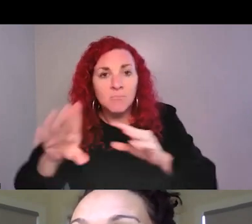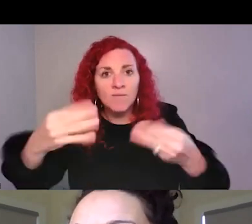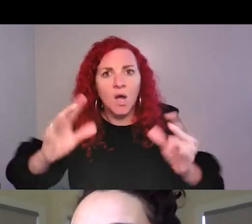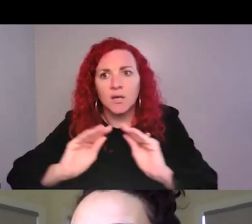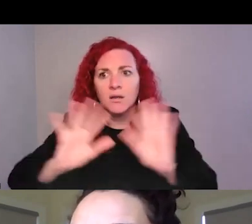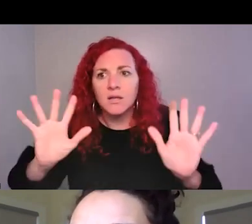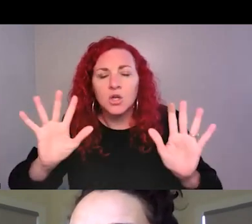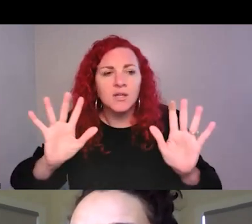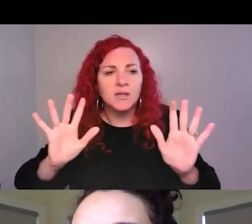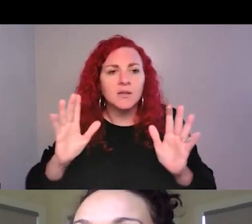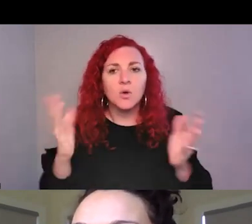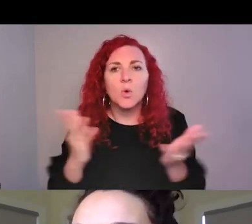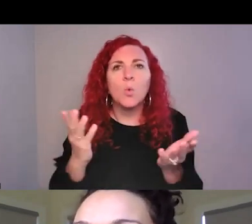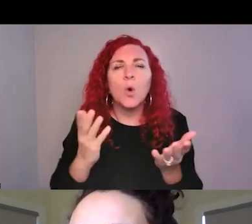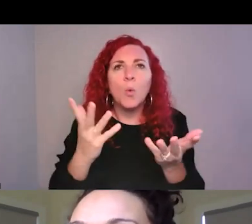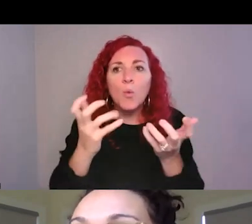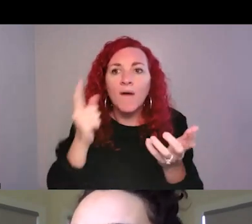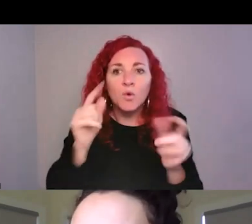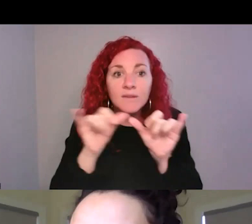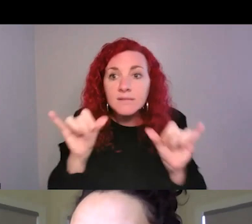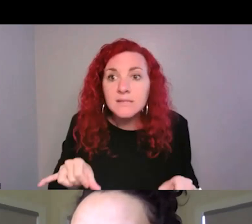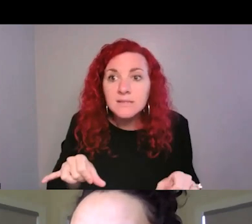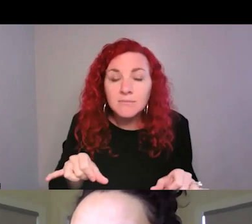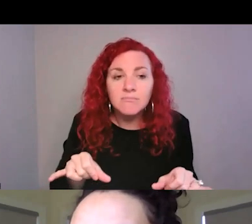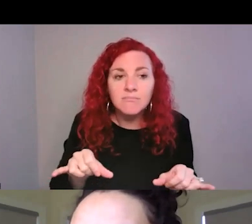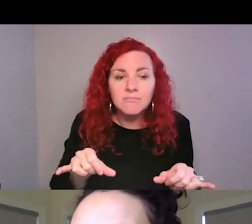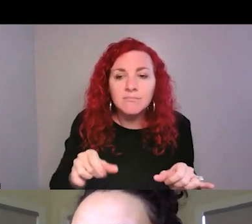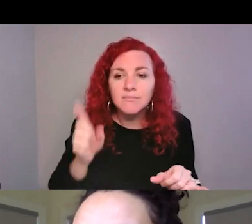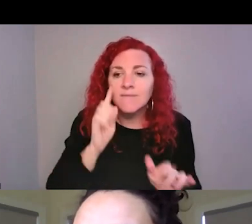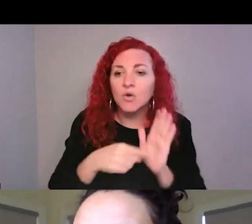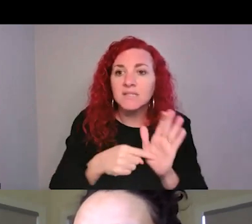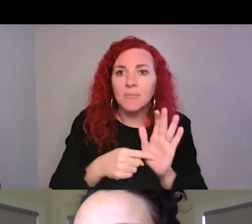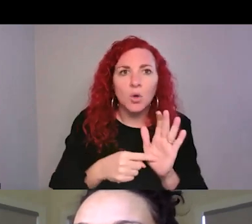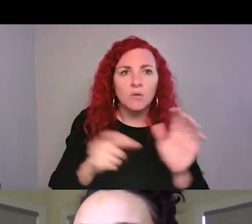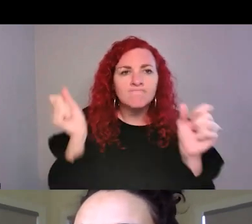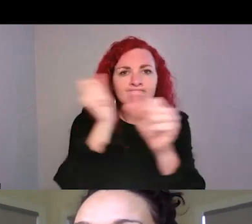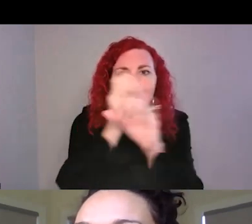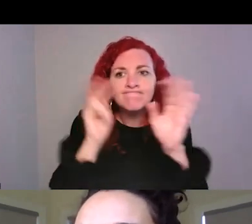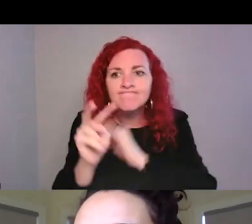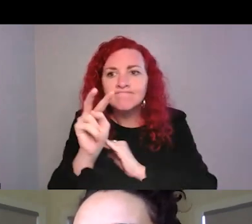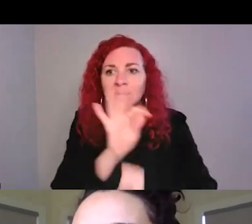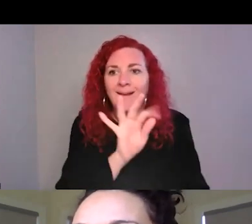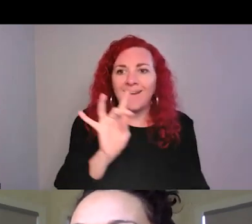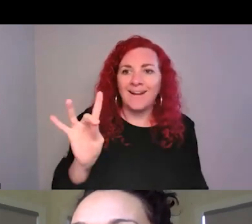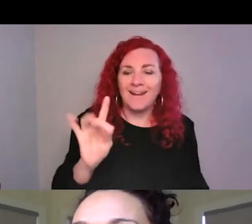WE SAW THE SYSTEM GOING. FOR EXAMPLE, WE SAW THE 988 HELP LINE TO BEGIN REGIONALLY